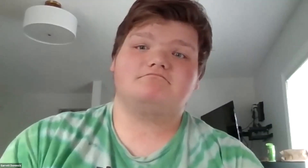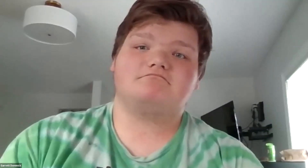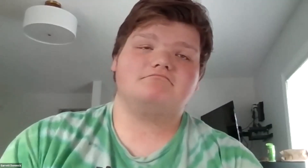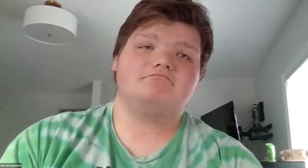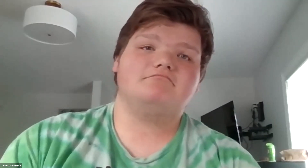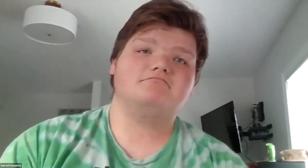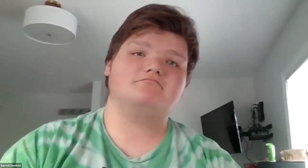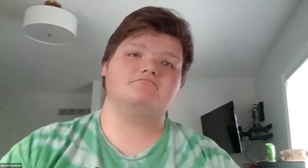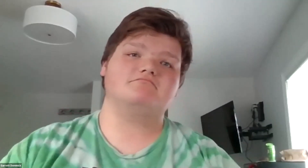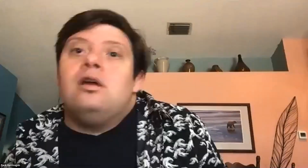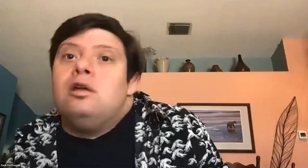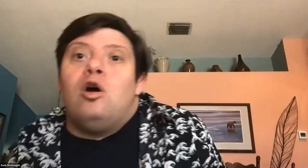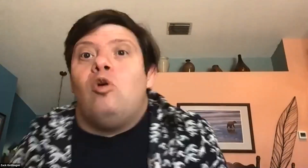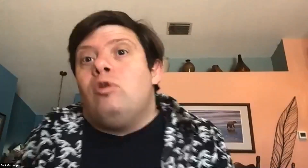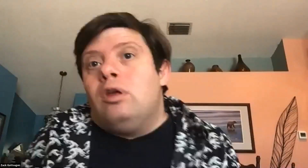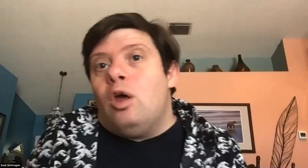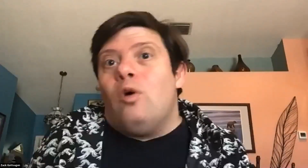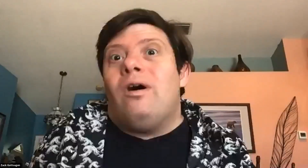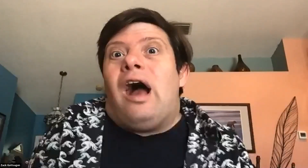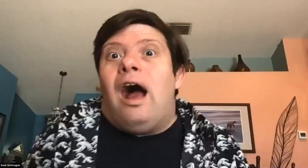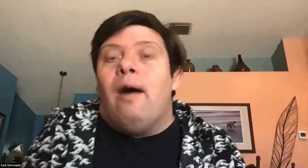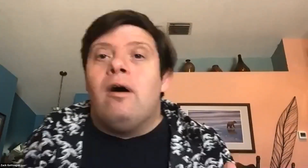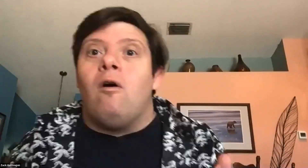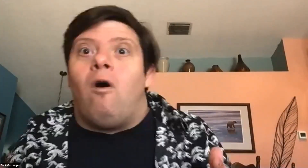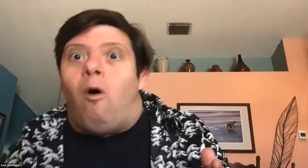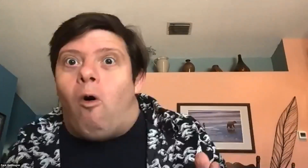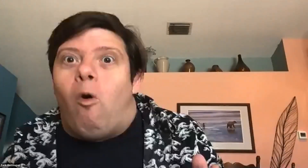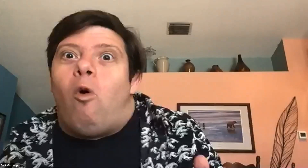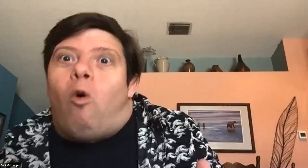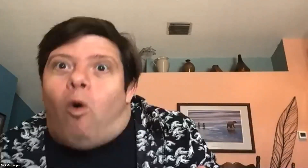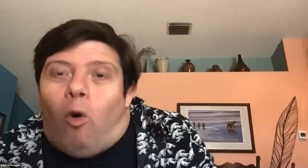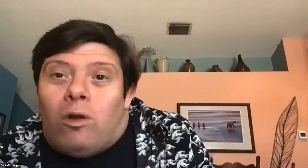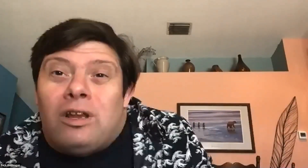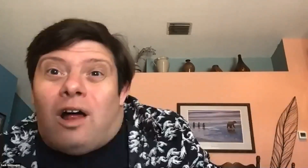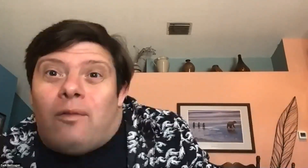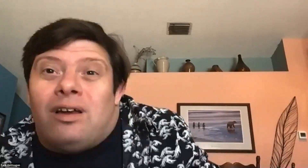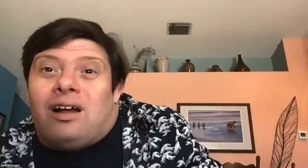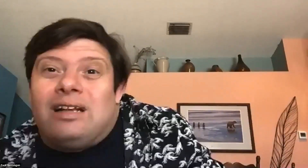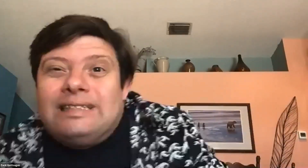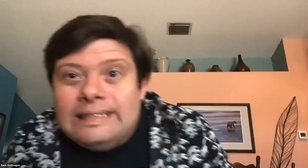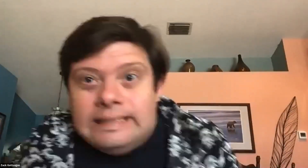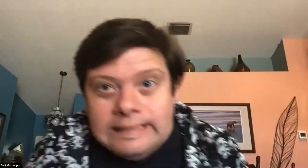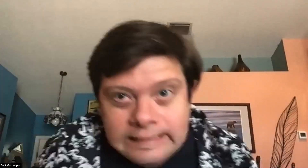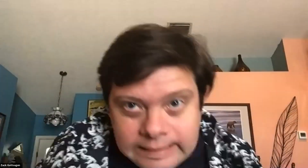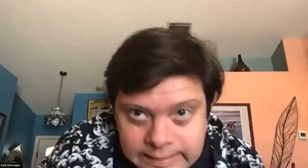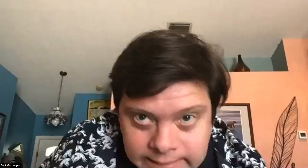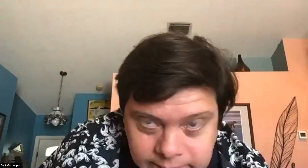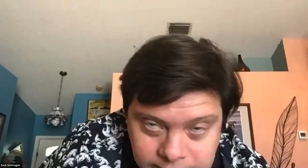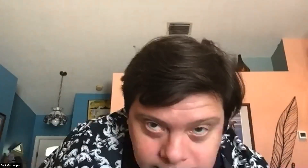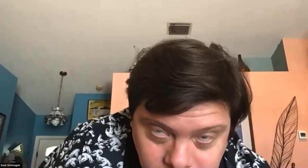people with disabilities having a meaningful life . >> ZACK: Okay. I would say